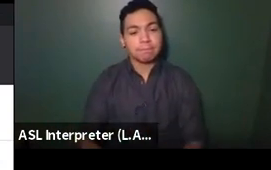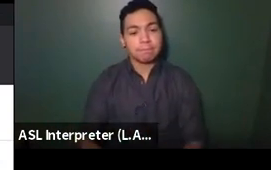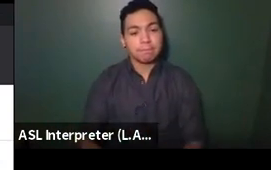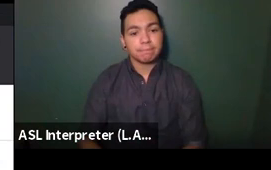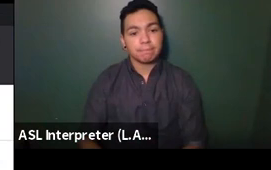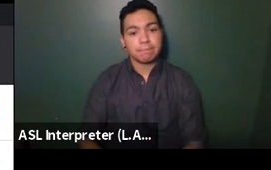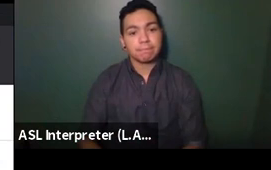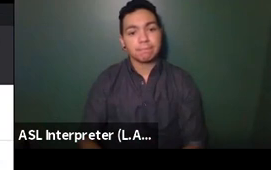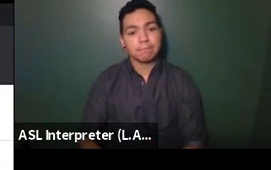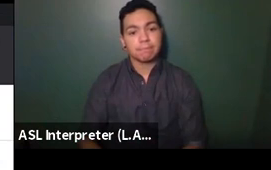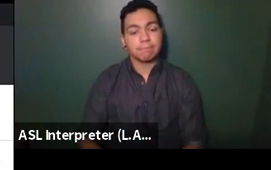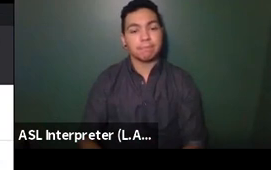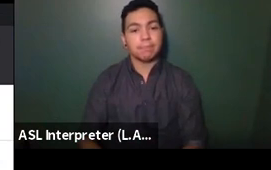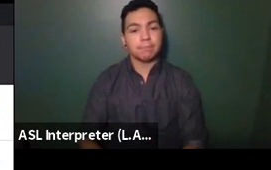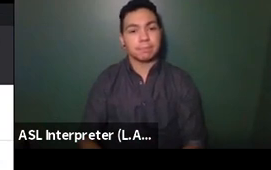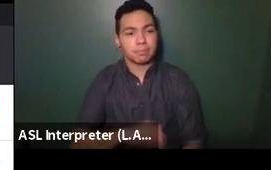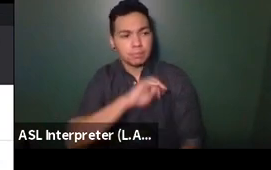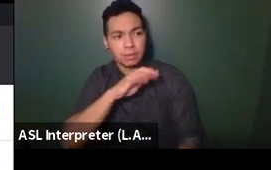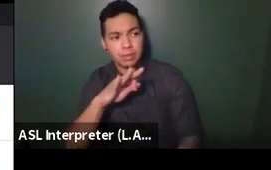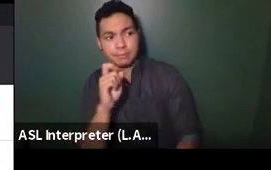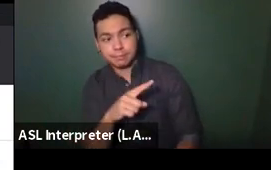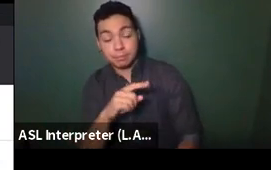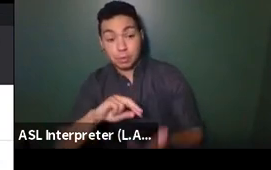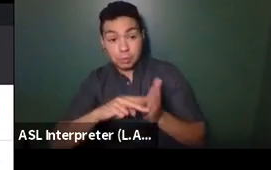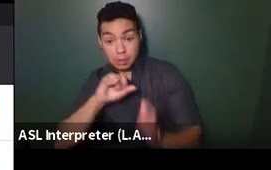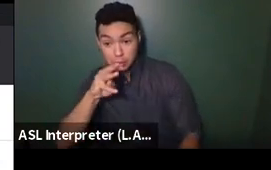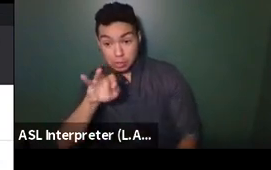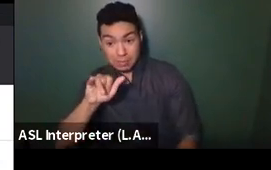Jeff Crawford: You say Jimmy outperform Janice. Is that what you're saying?